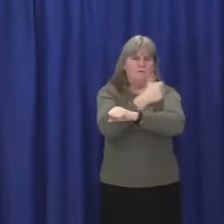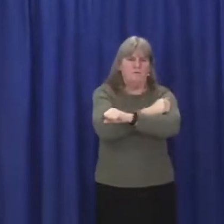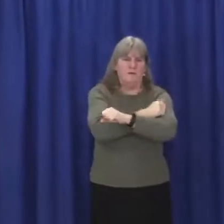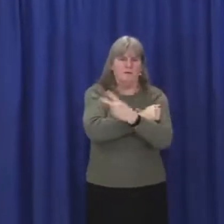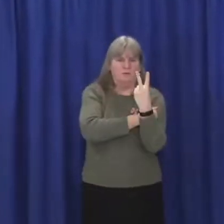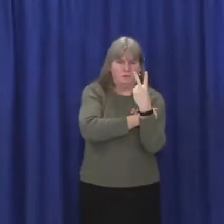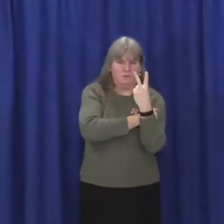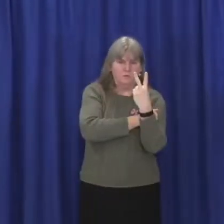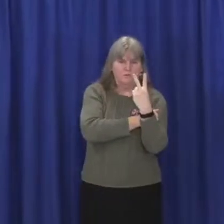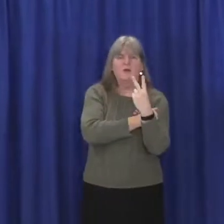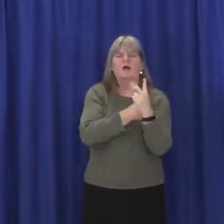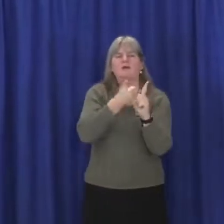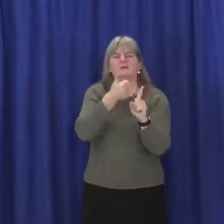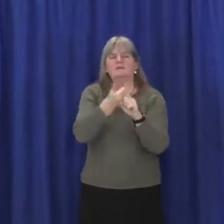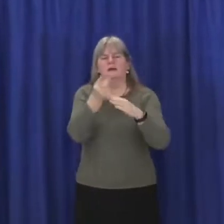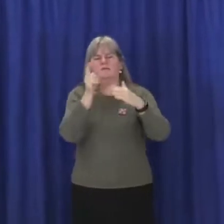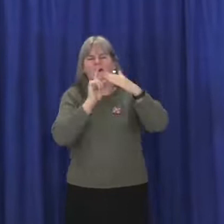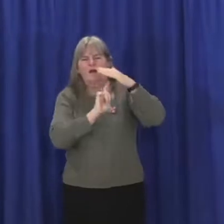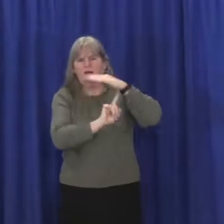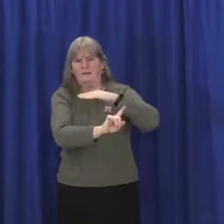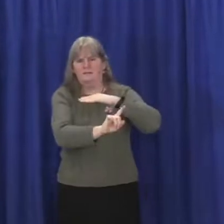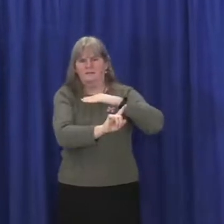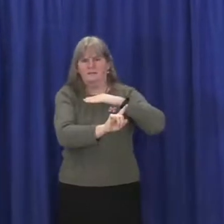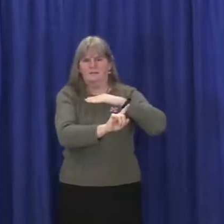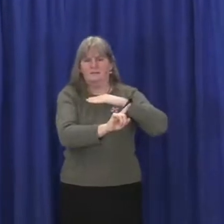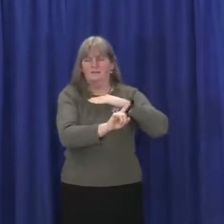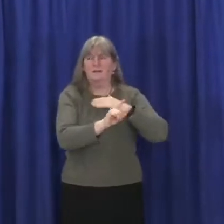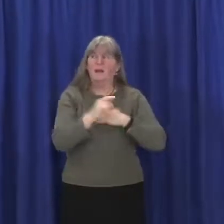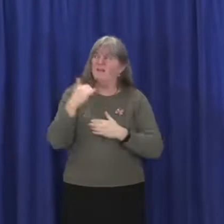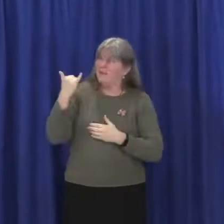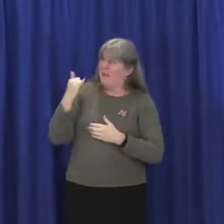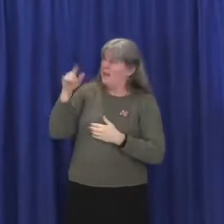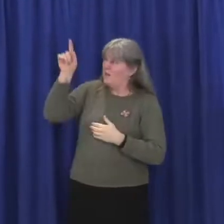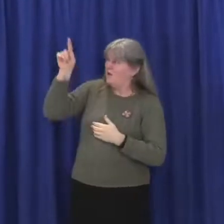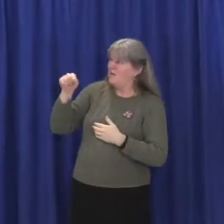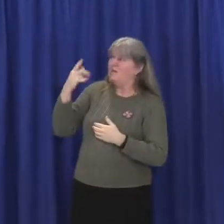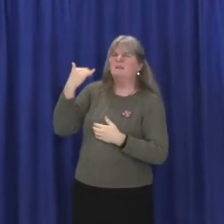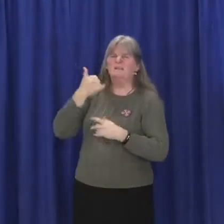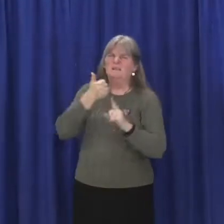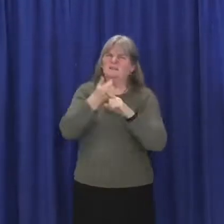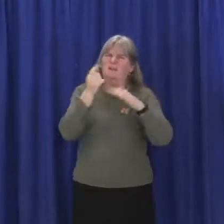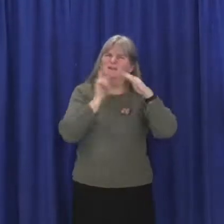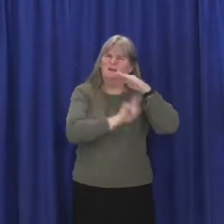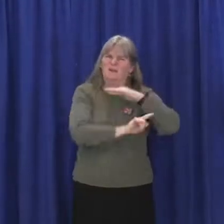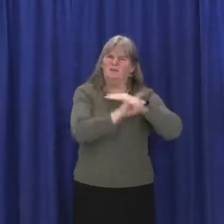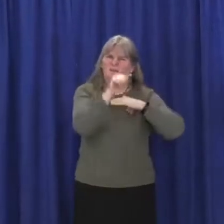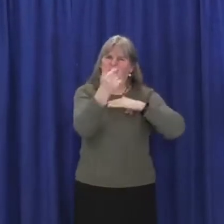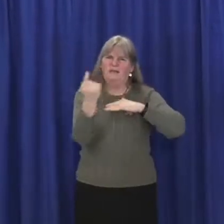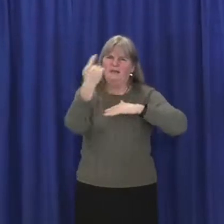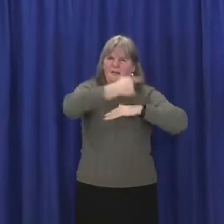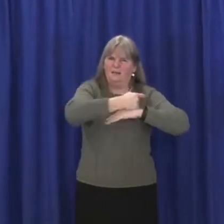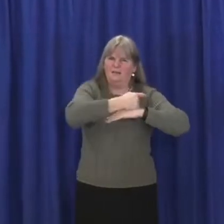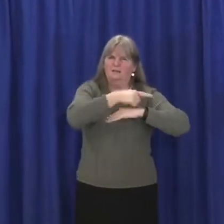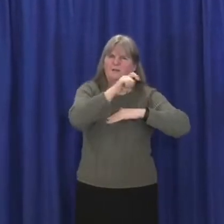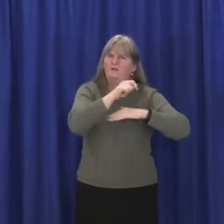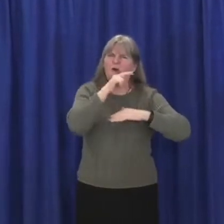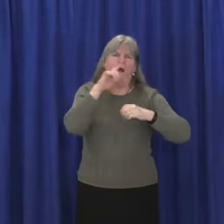to isolate even if they only have two yellow symptoms, and they will need to do so for 10 days because they are more likely